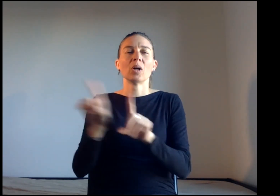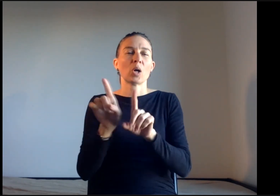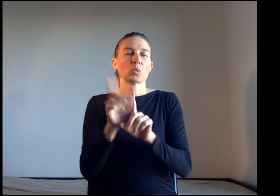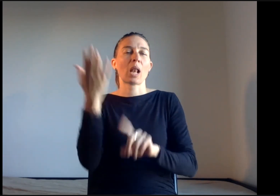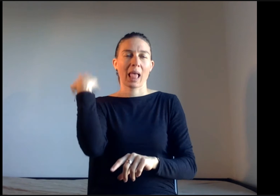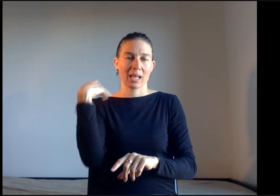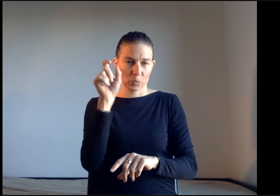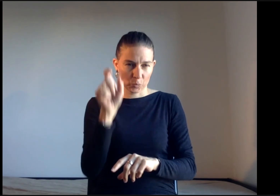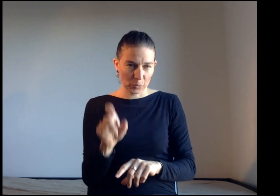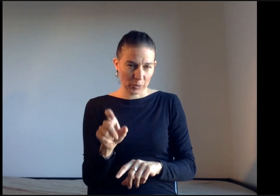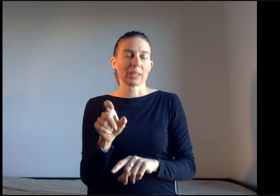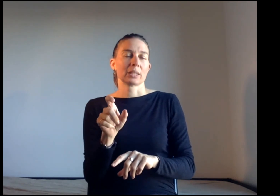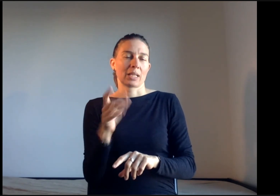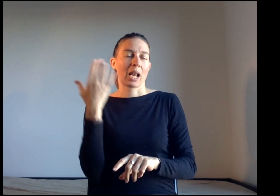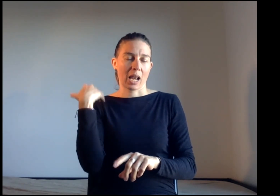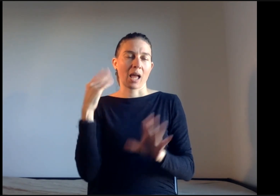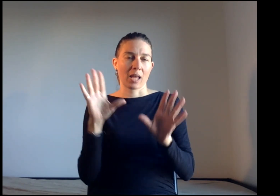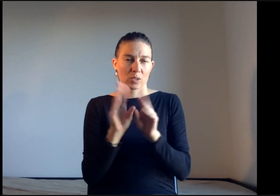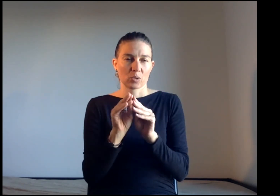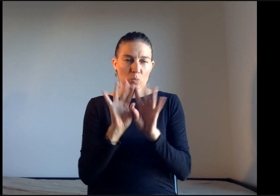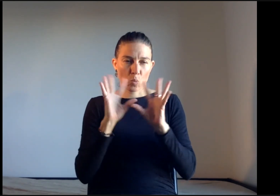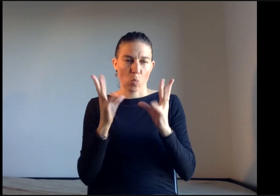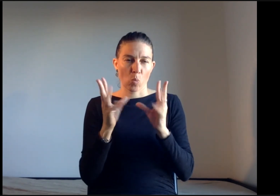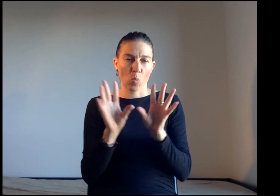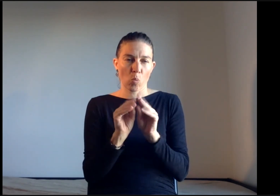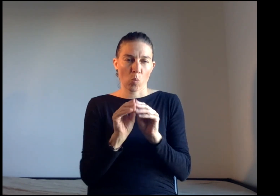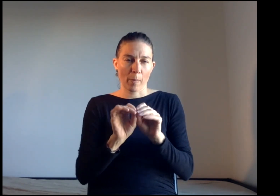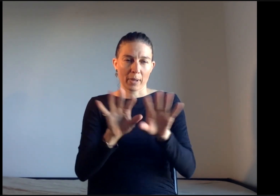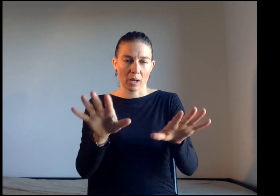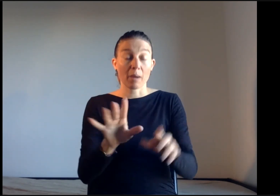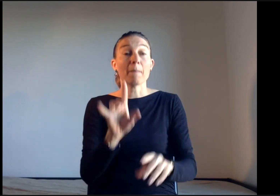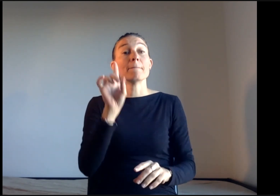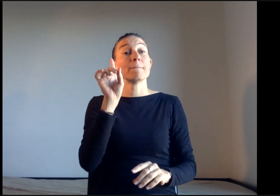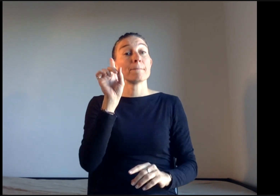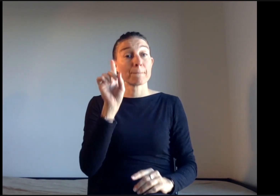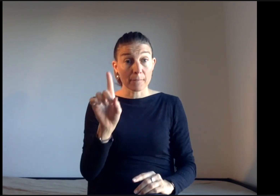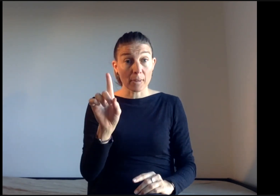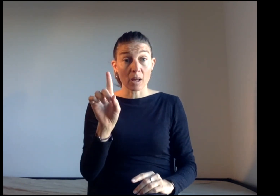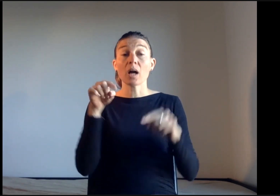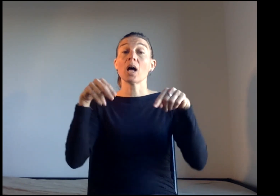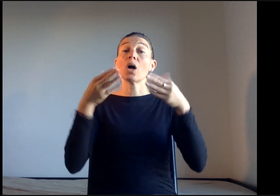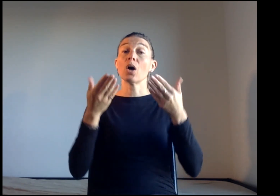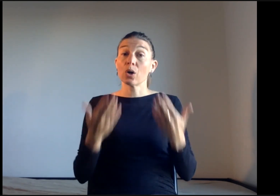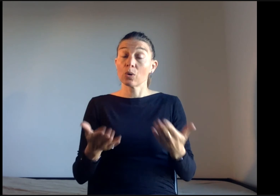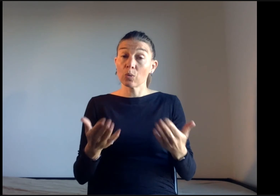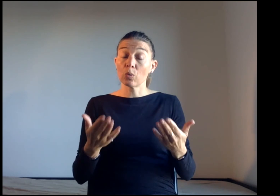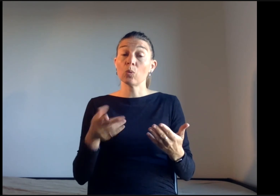But because currently in Italy there are already in full lockdown,